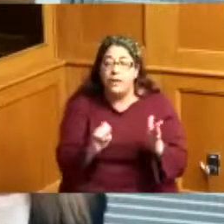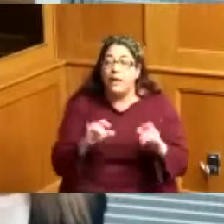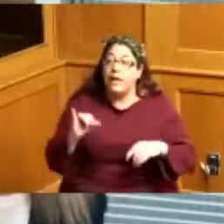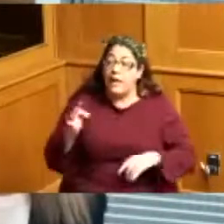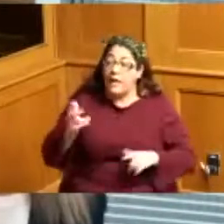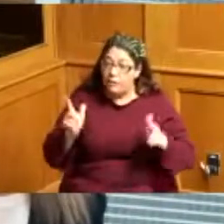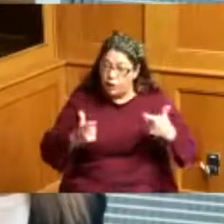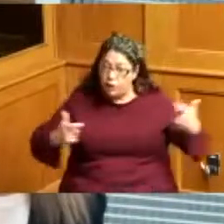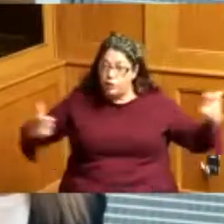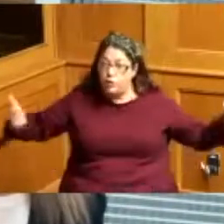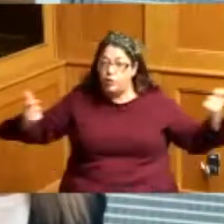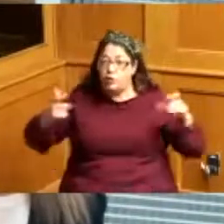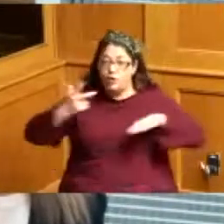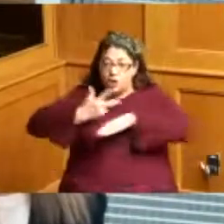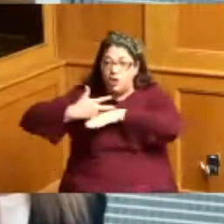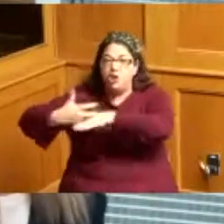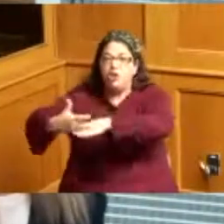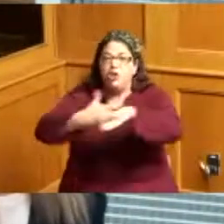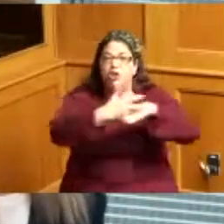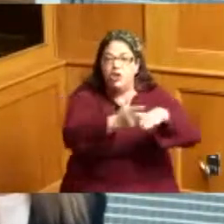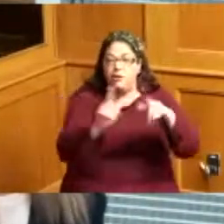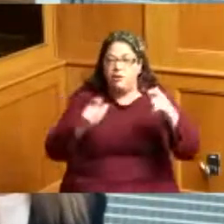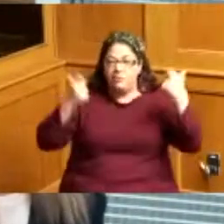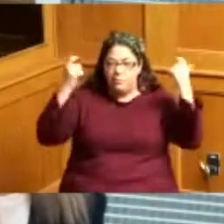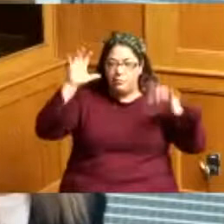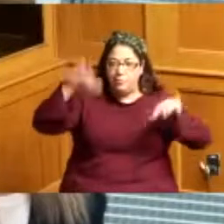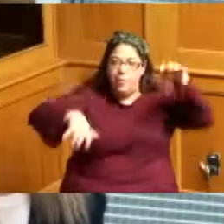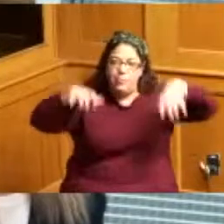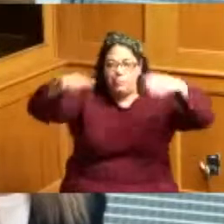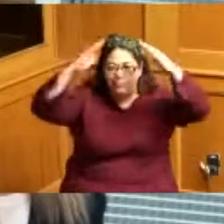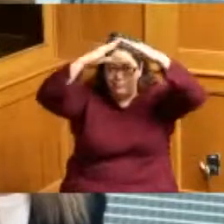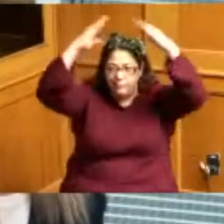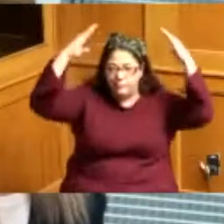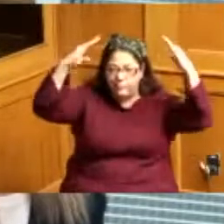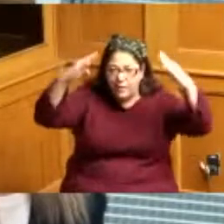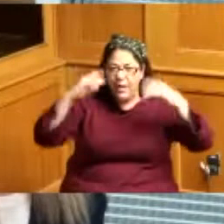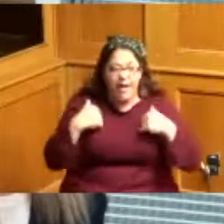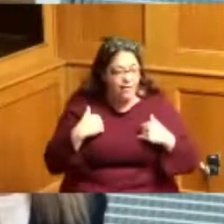areas will see a larger bill because of the contribution that's coming from their actual site